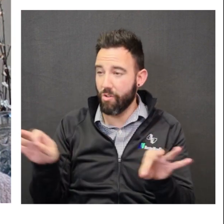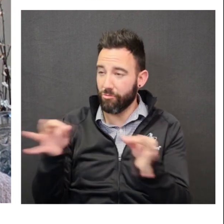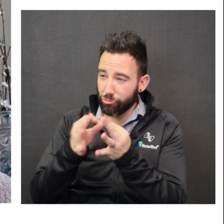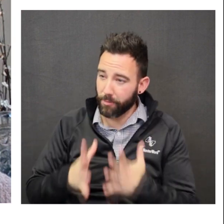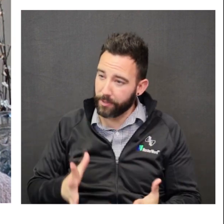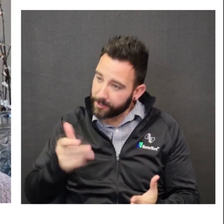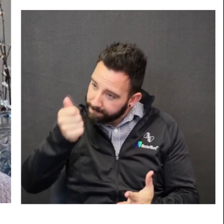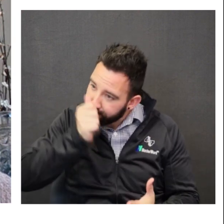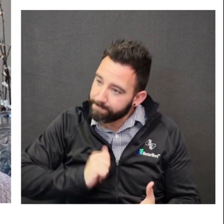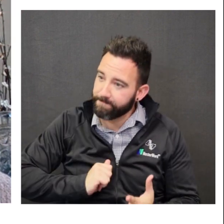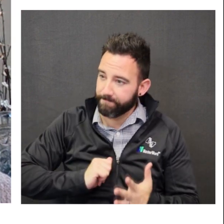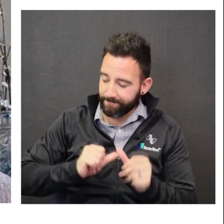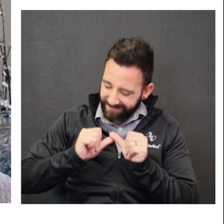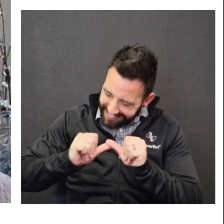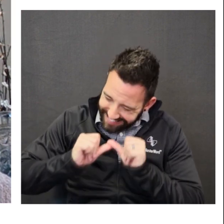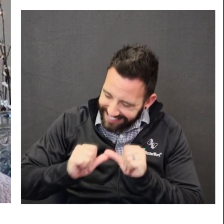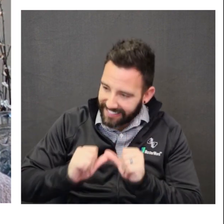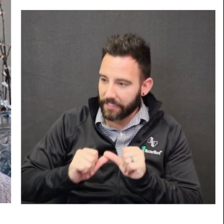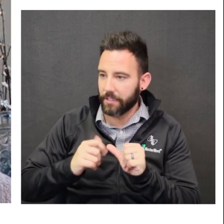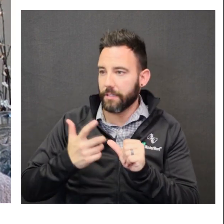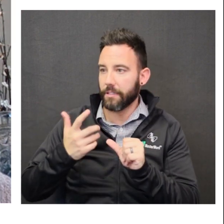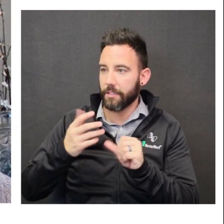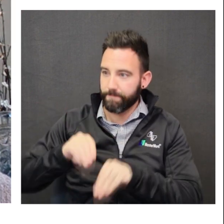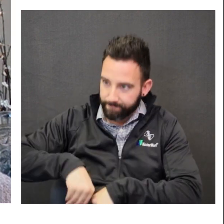their roles, that interpreters continue to be there,